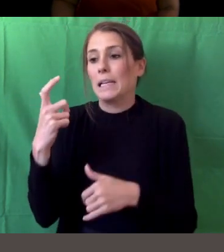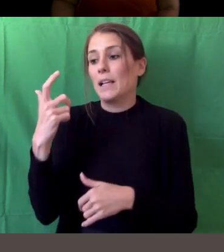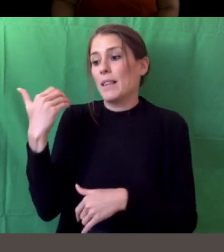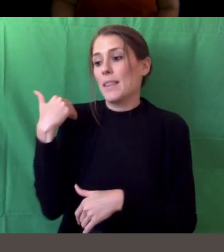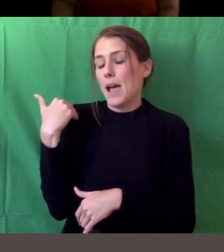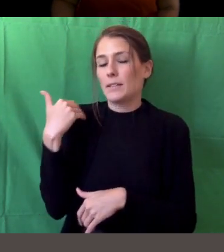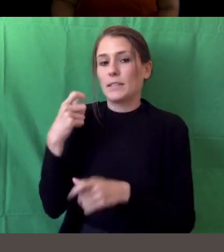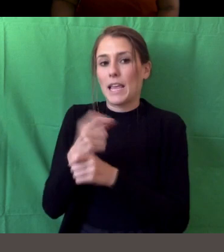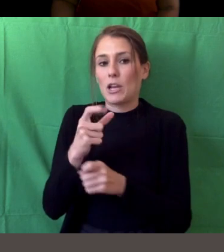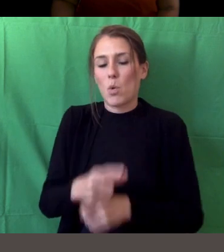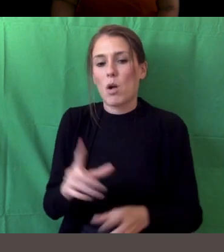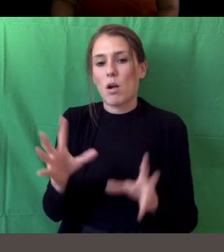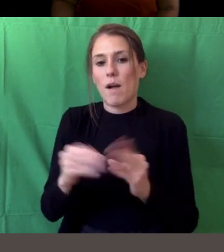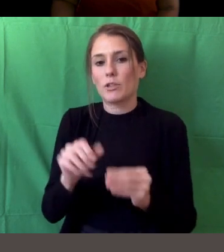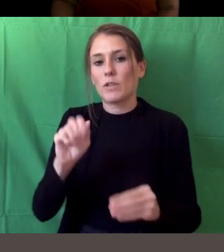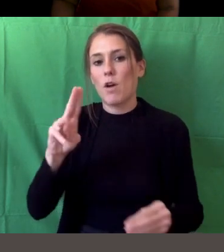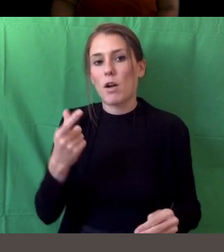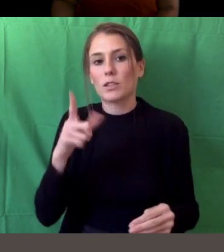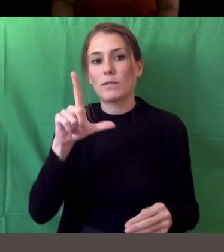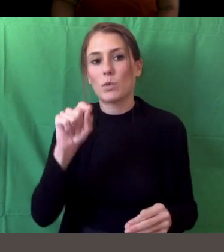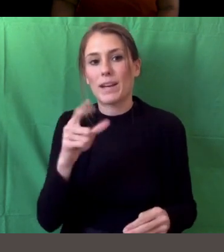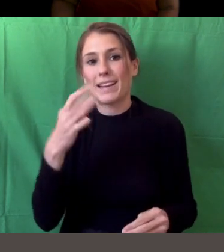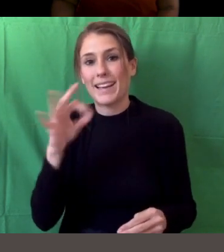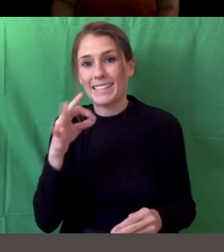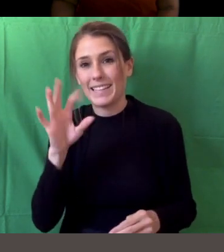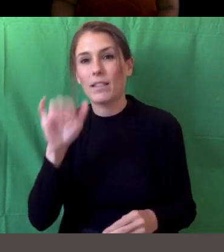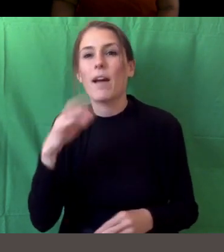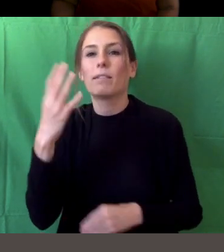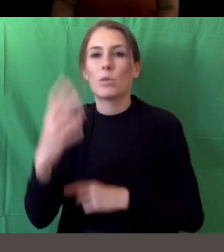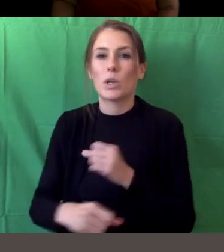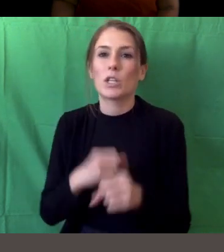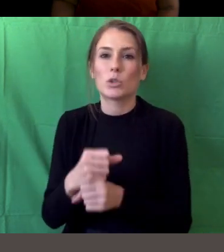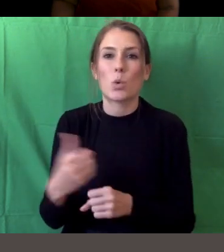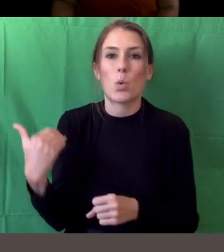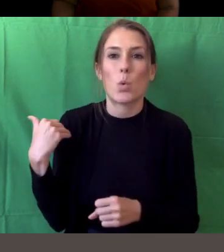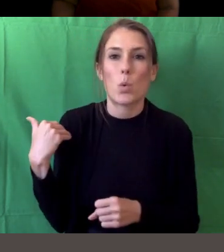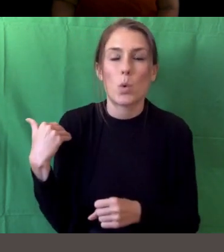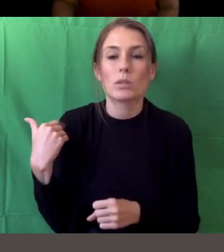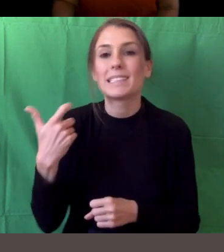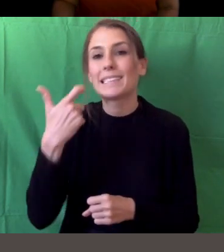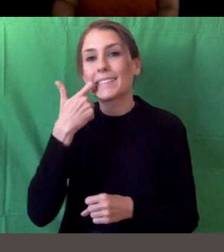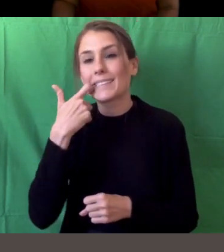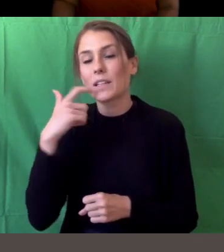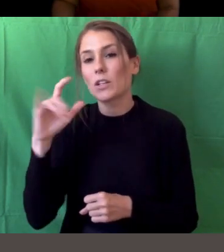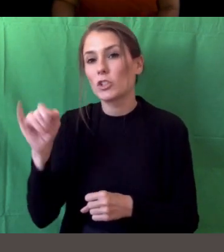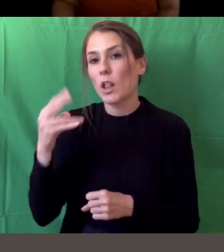And their last annual conference was in August of 2019, which is four years ago.